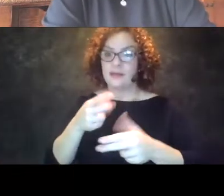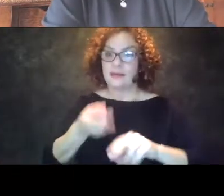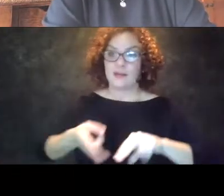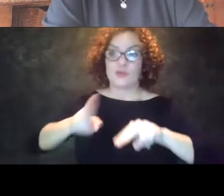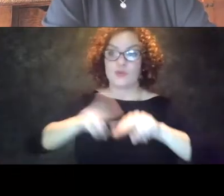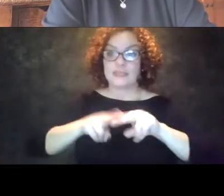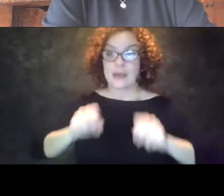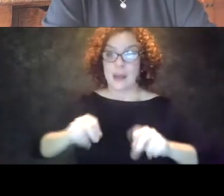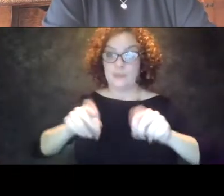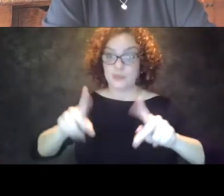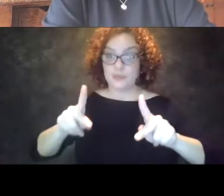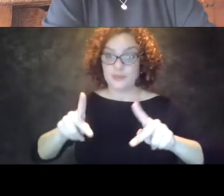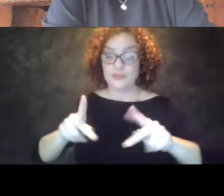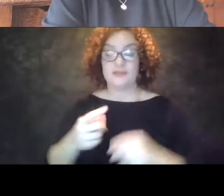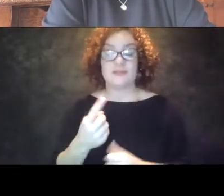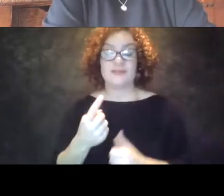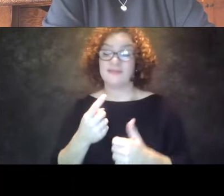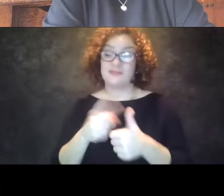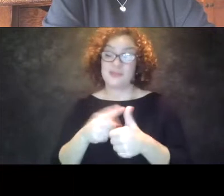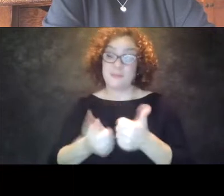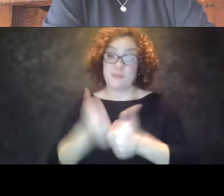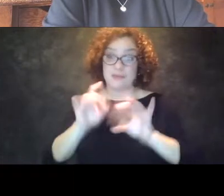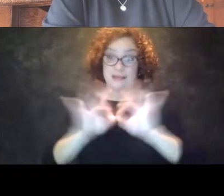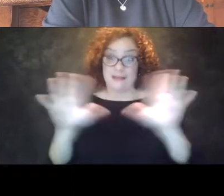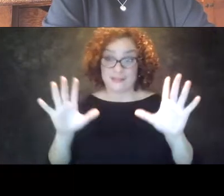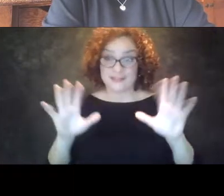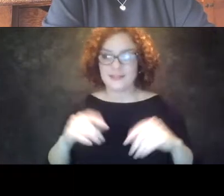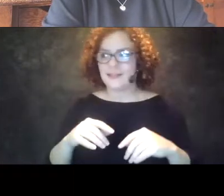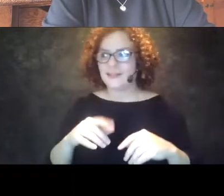most obvious one is that kids just need to have opportunities to be together more. And